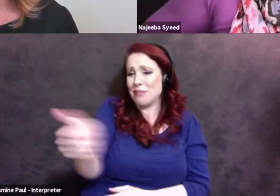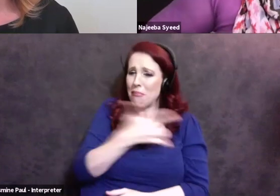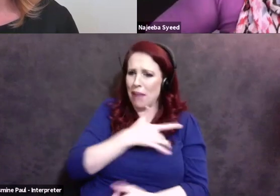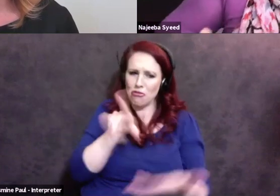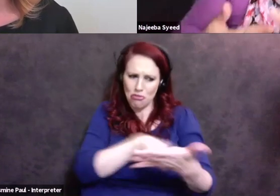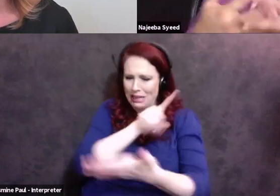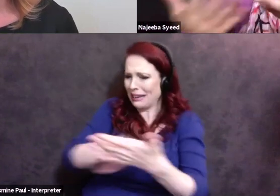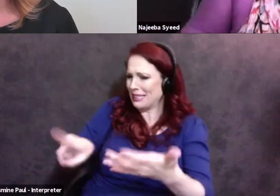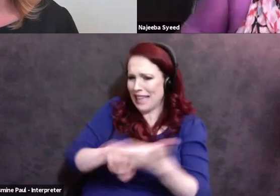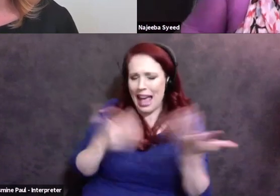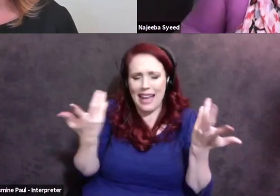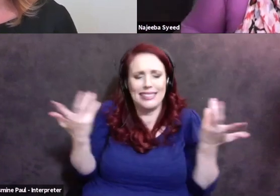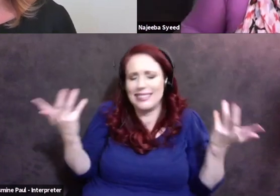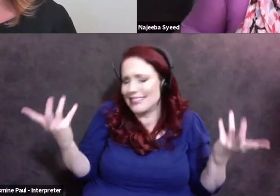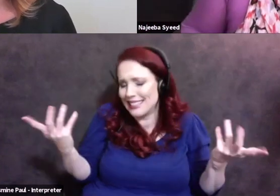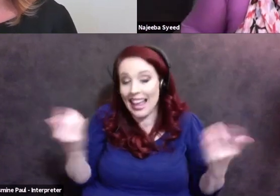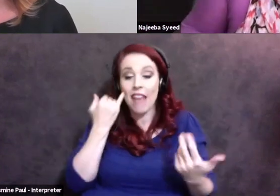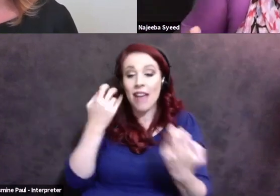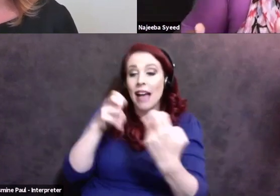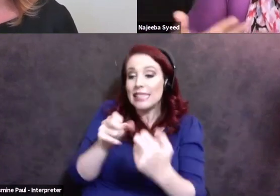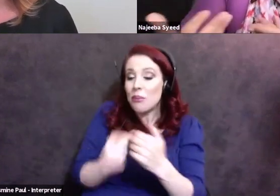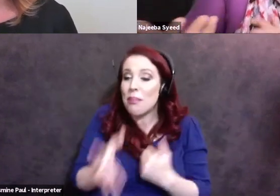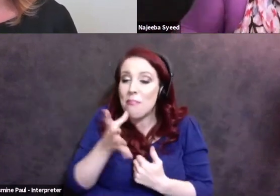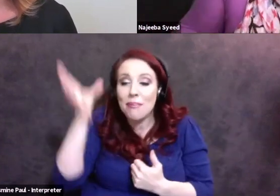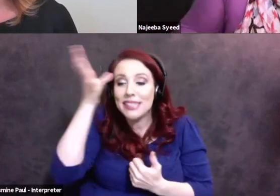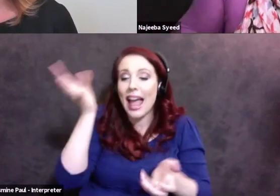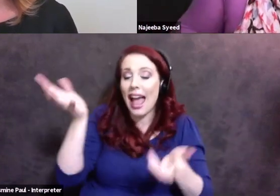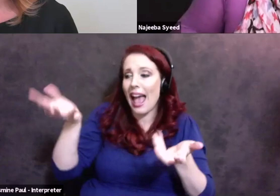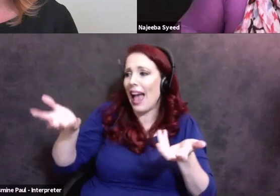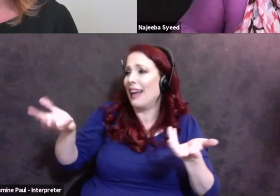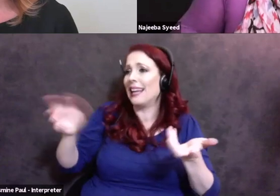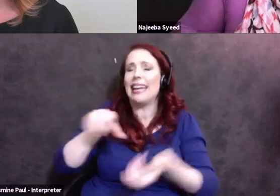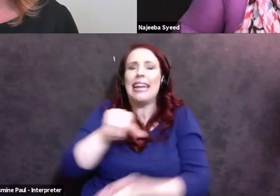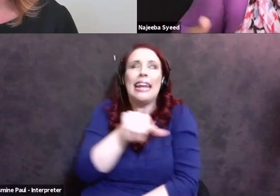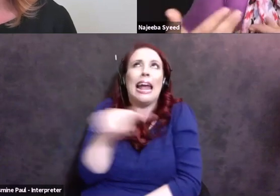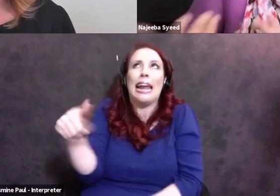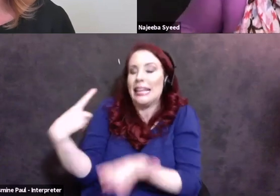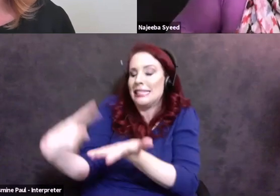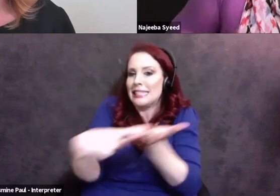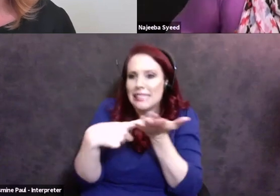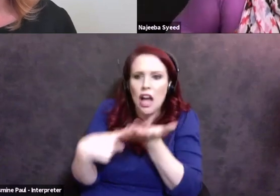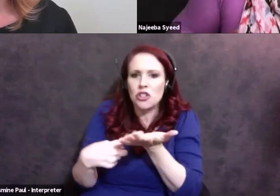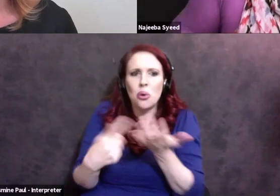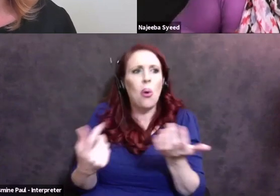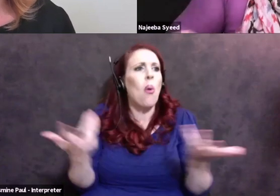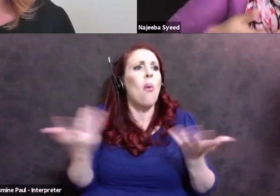If I sit with my mom and dad pretty much any discussion is what could Muslims do better,